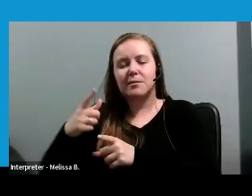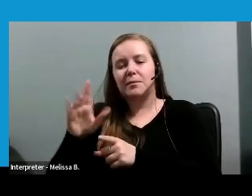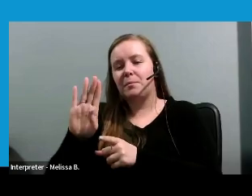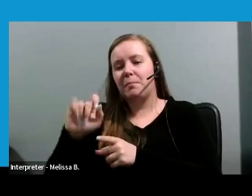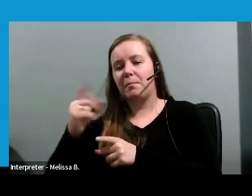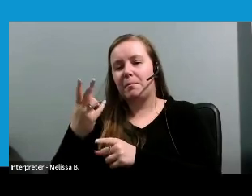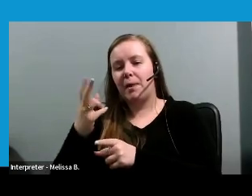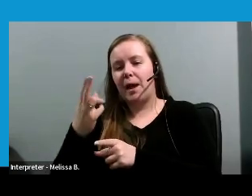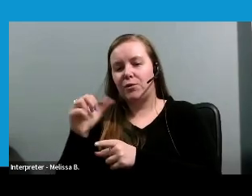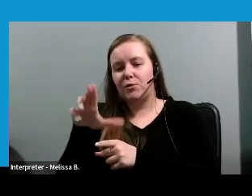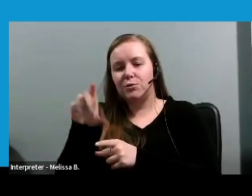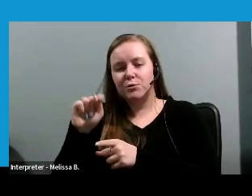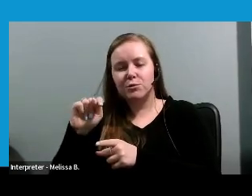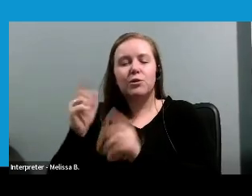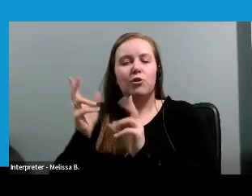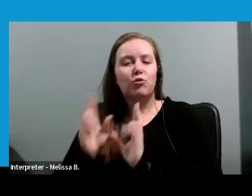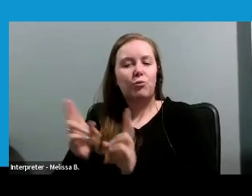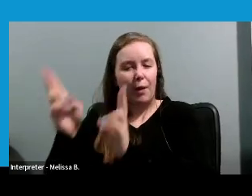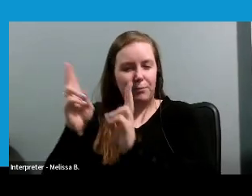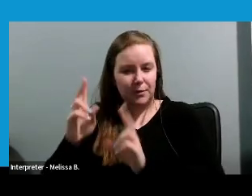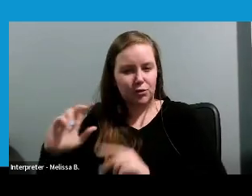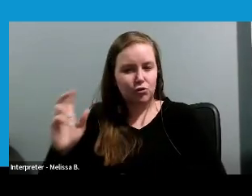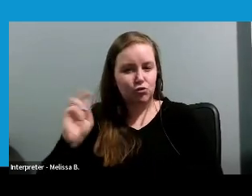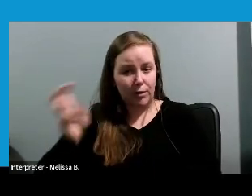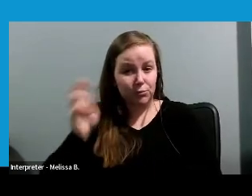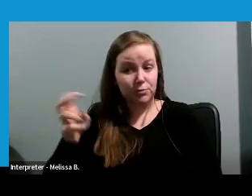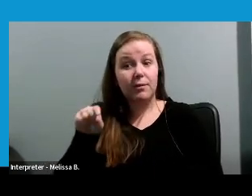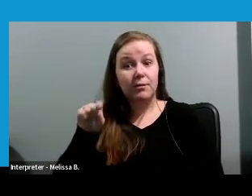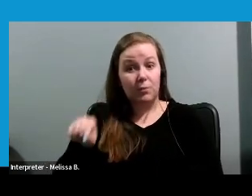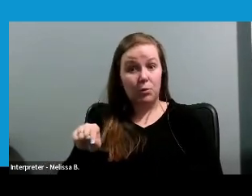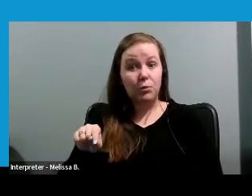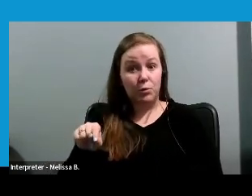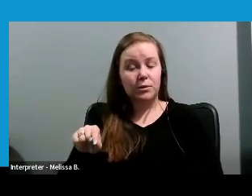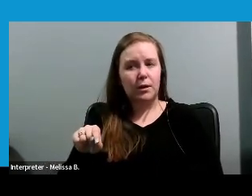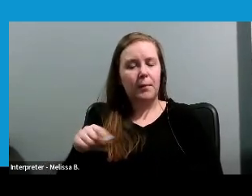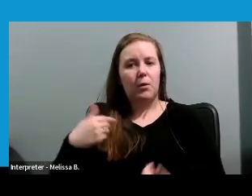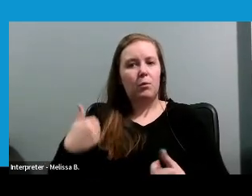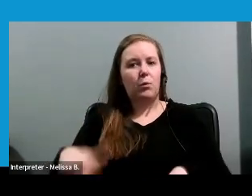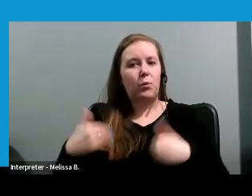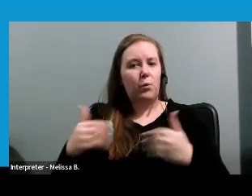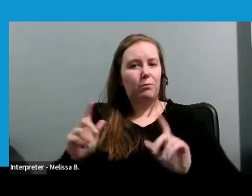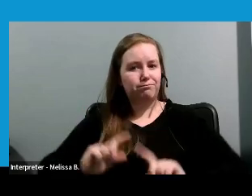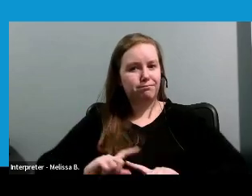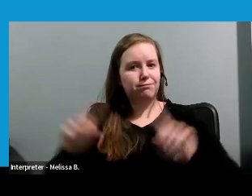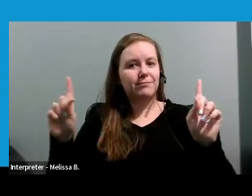Lisa Levesque: Very different experiences. Shannon Spencer (she/her): But I don't caval.